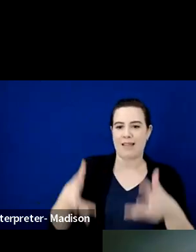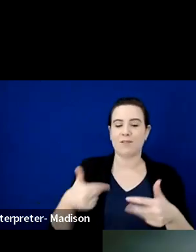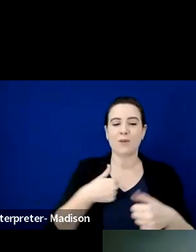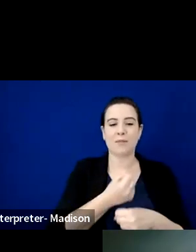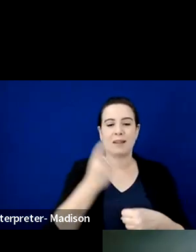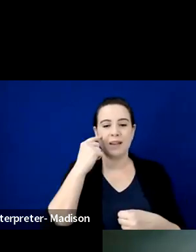Really appreciate everyone's time.